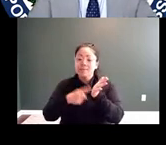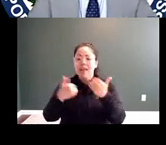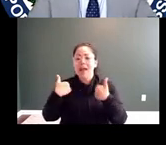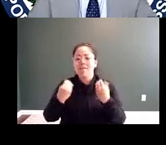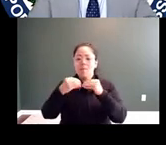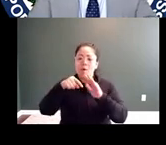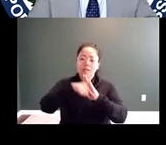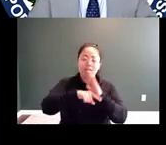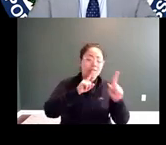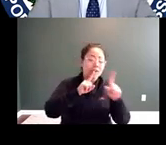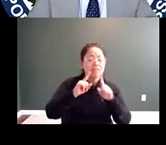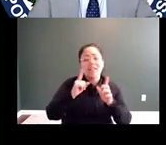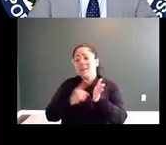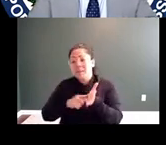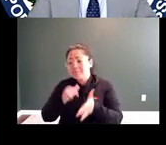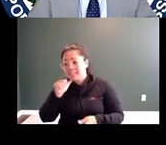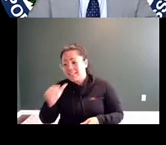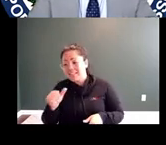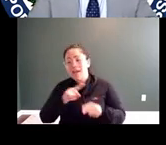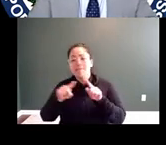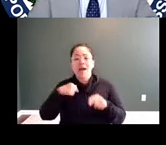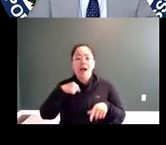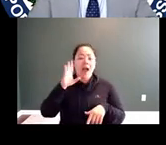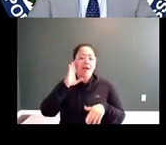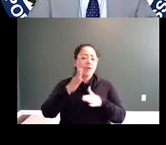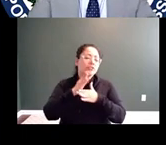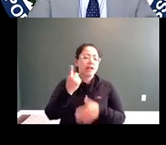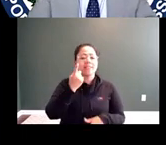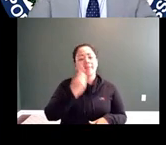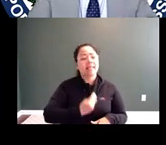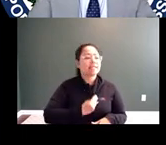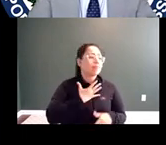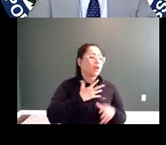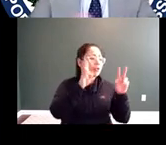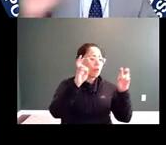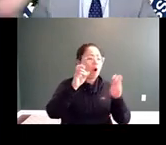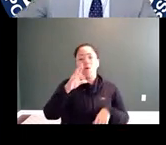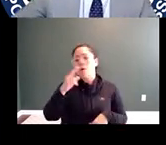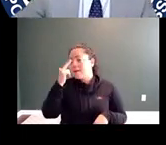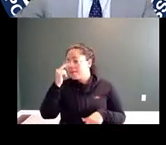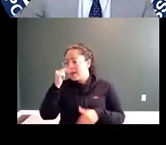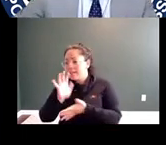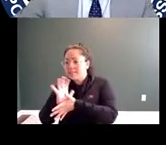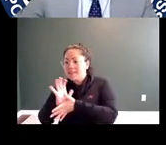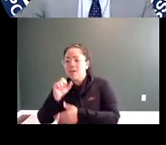and other times it doesn't, but I'll share an inspirational quote or a funny video or a link to an article